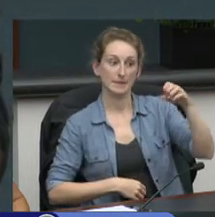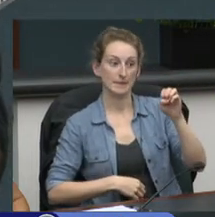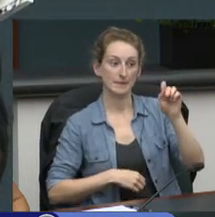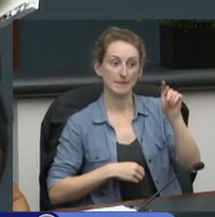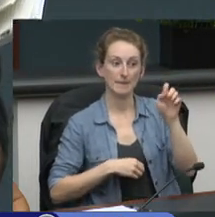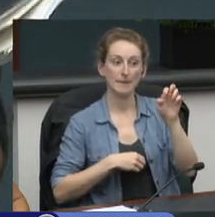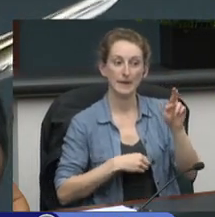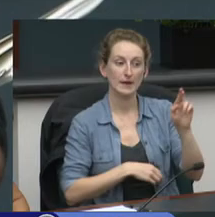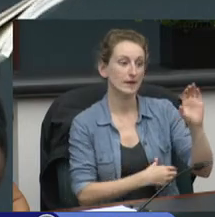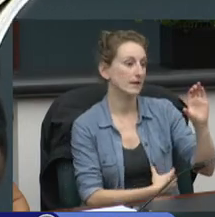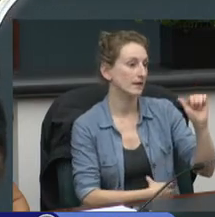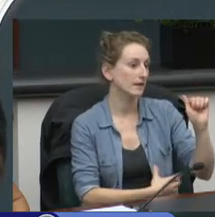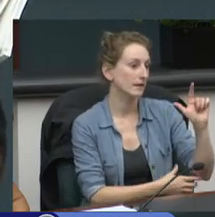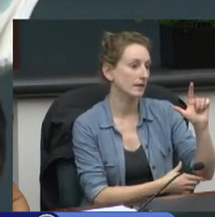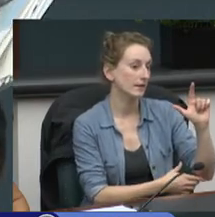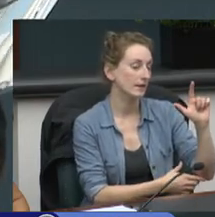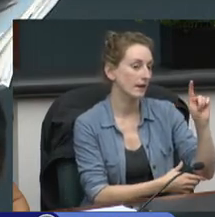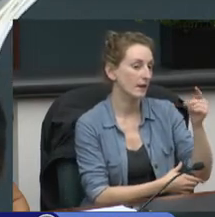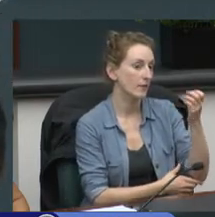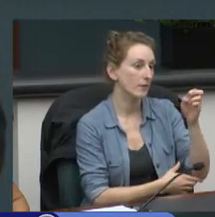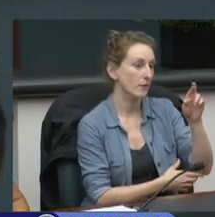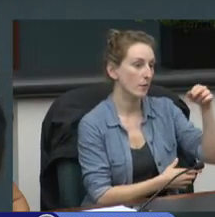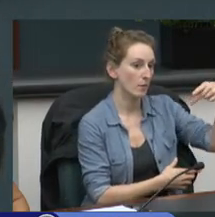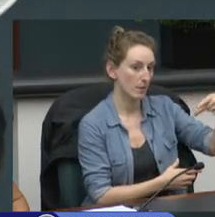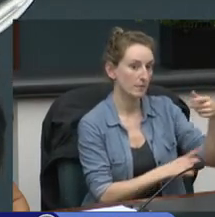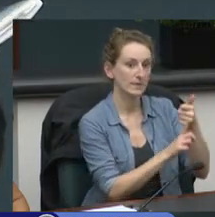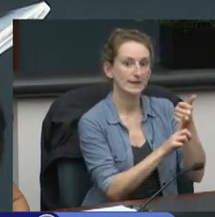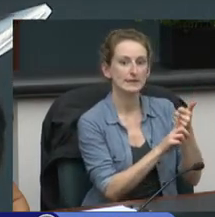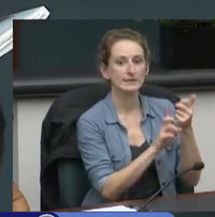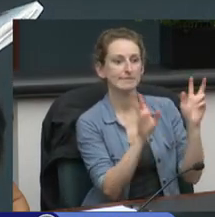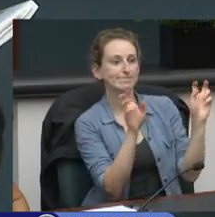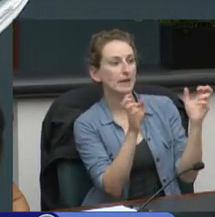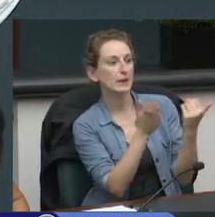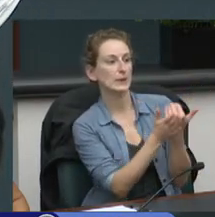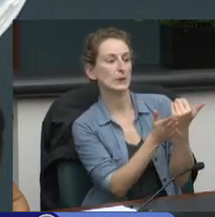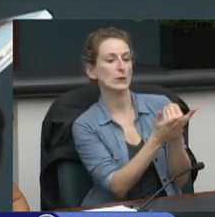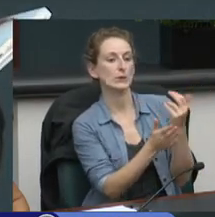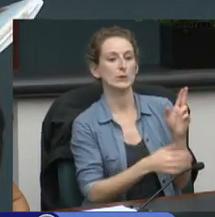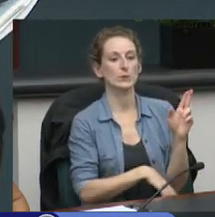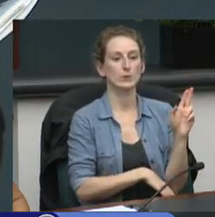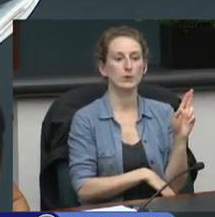who founded one of the founders of new urbanism and is one of the people that